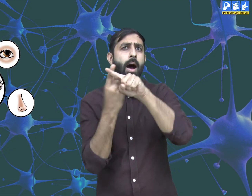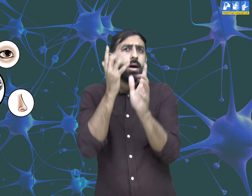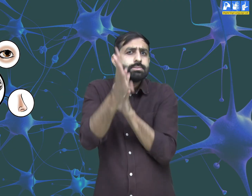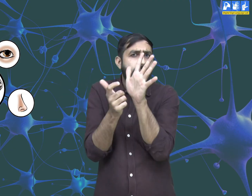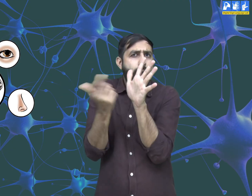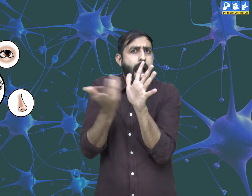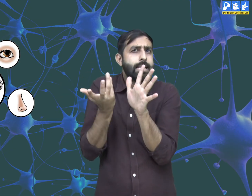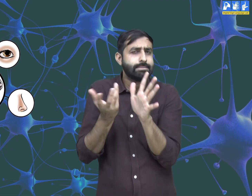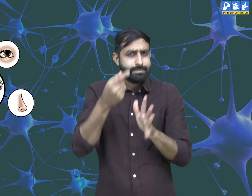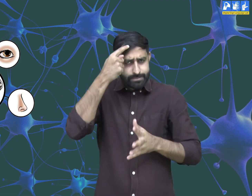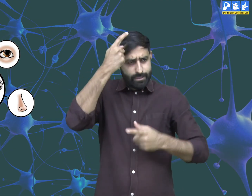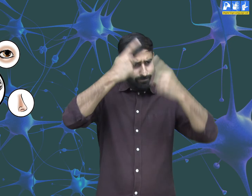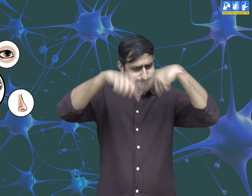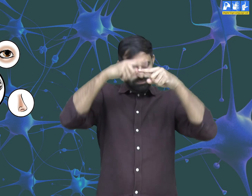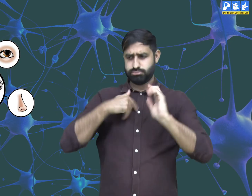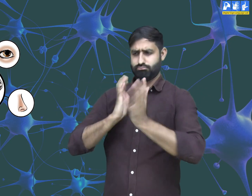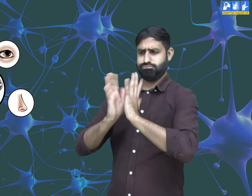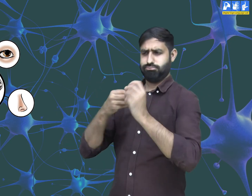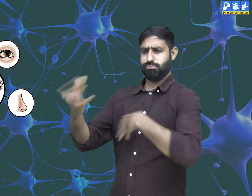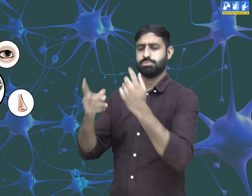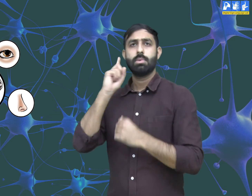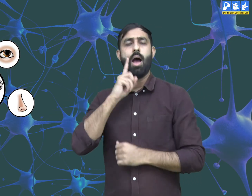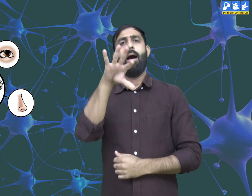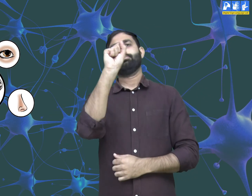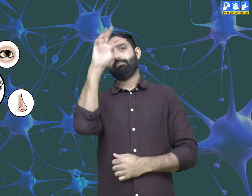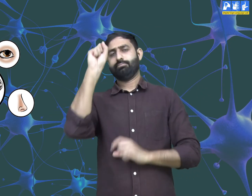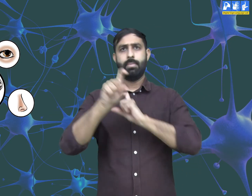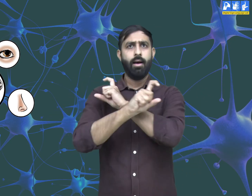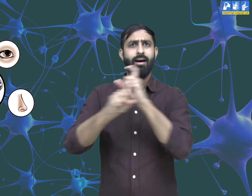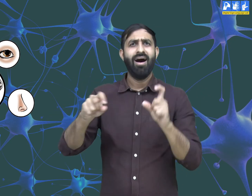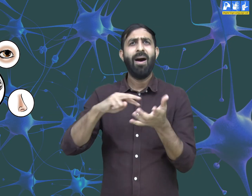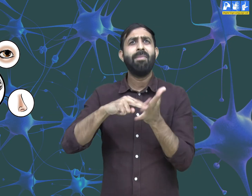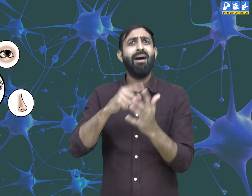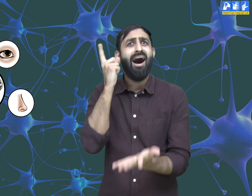be translated instantly. Simultaneous interpreting is not done at breaks.